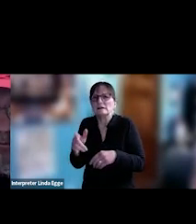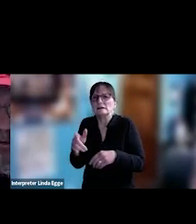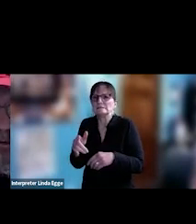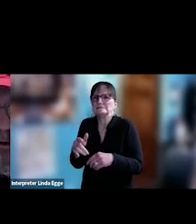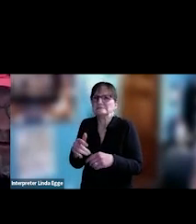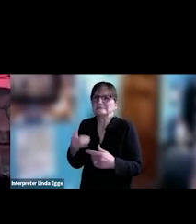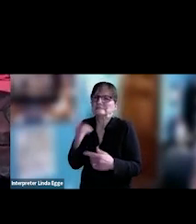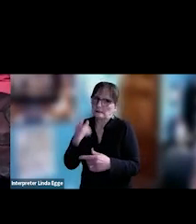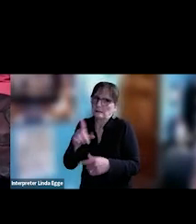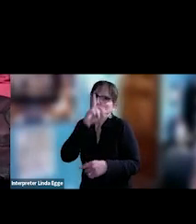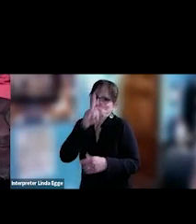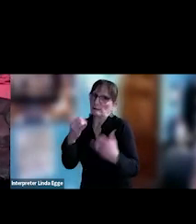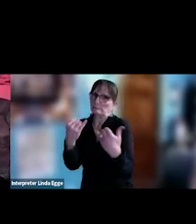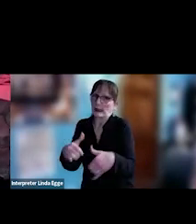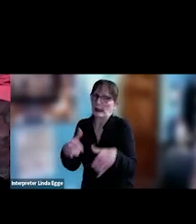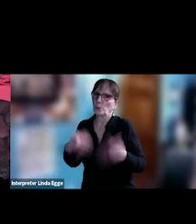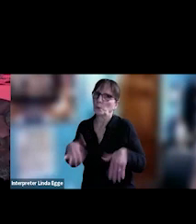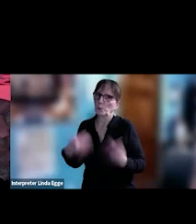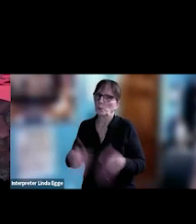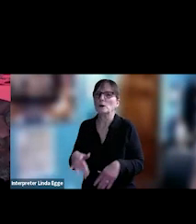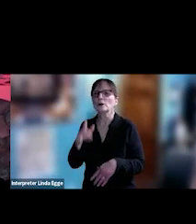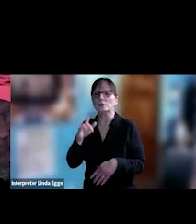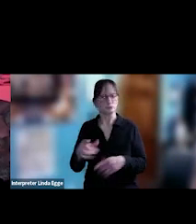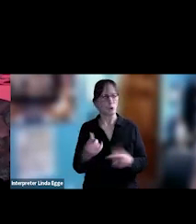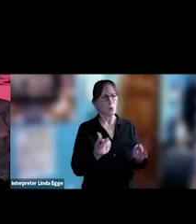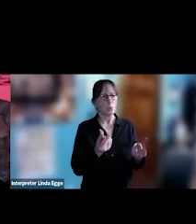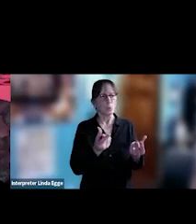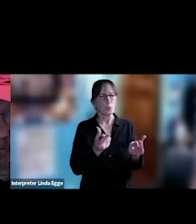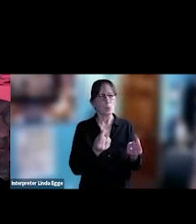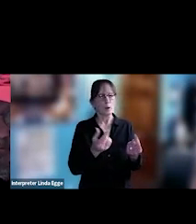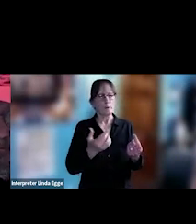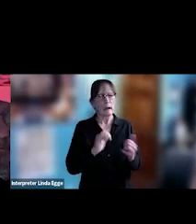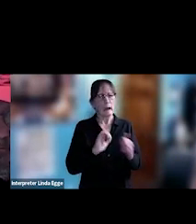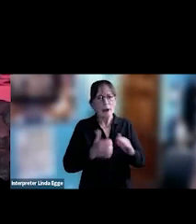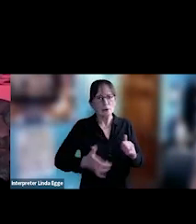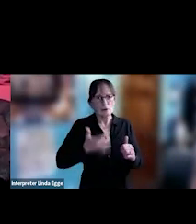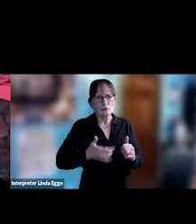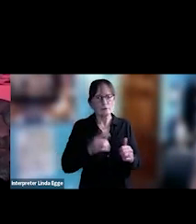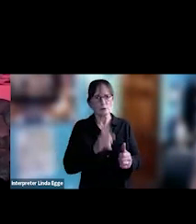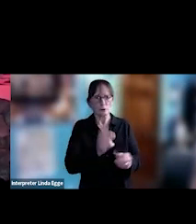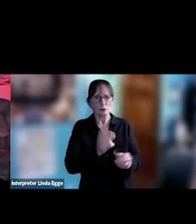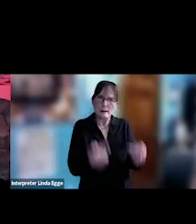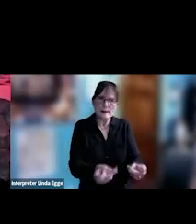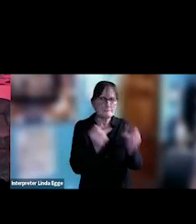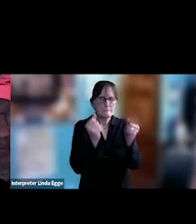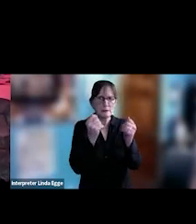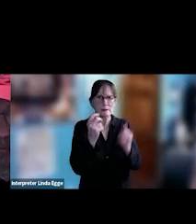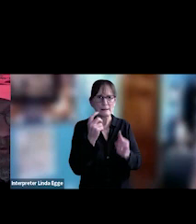it's real now and... So what do you feel were your immediate needs at that time?